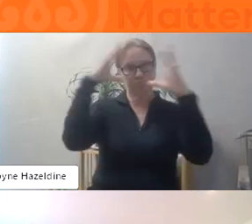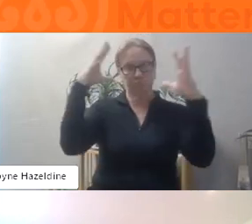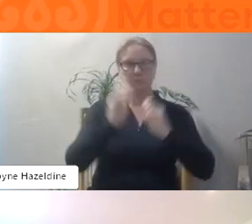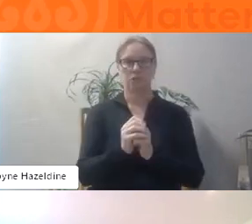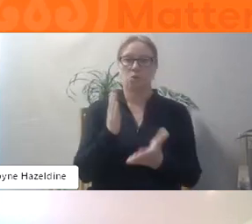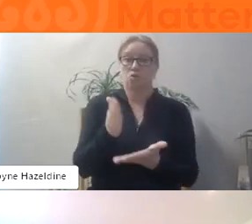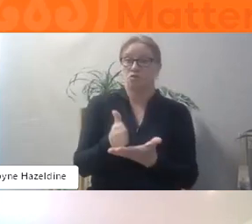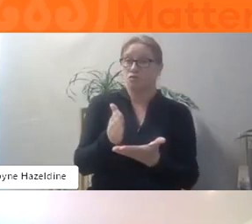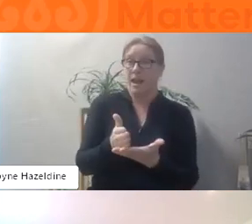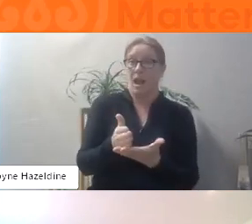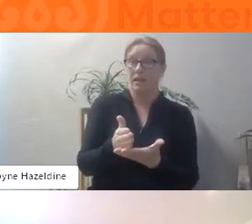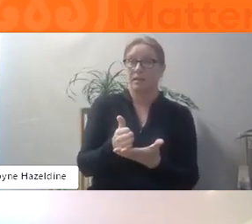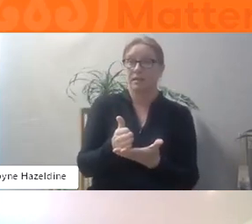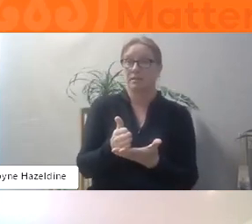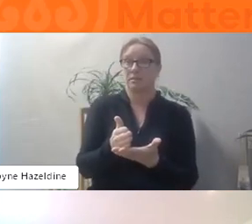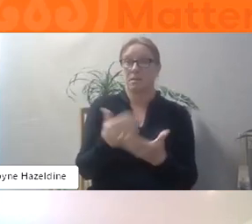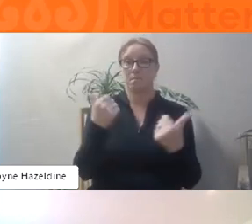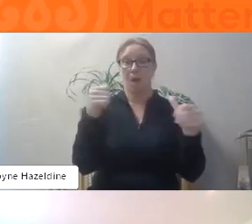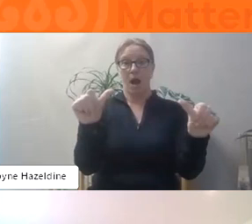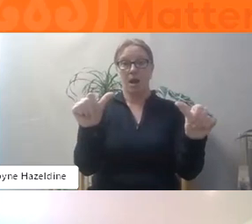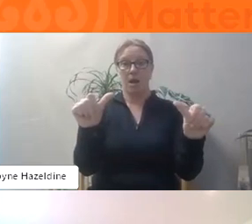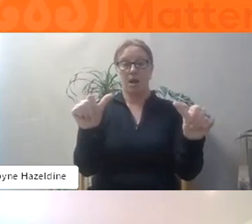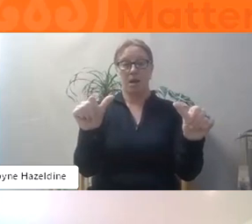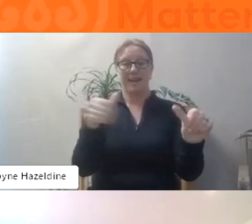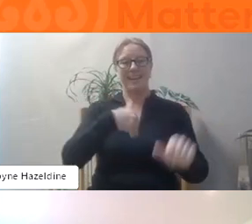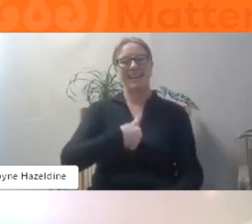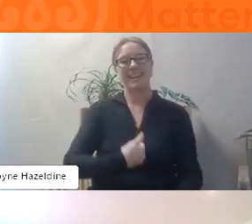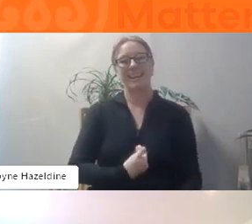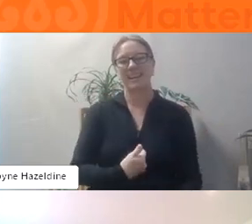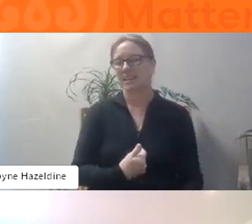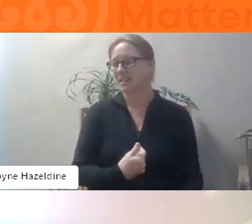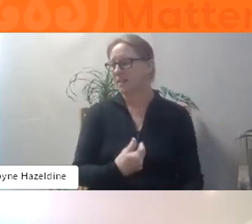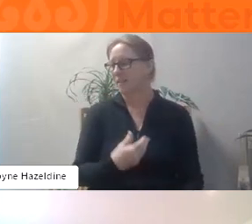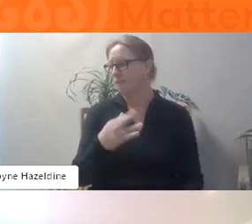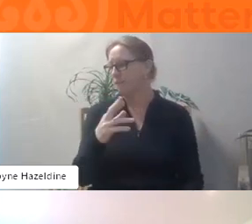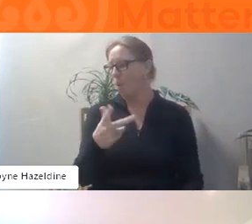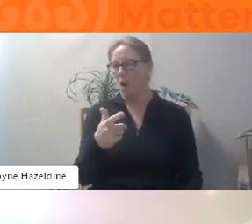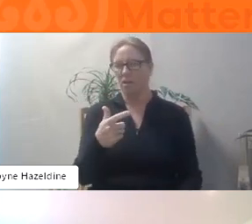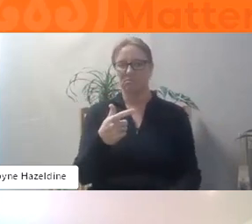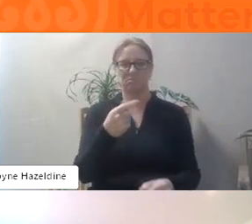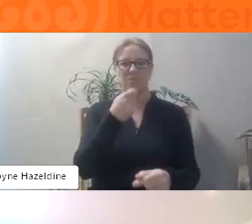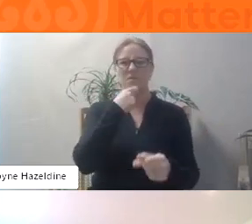this vision there is the need for a number of things, particularly